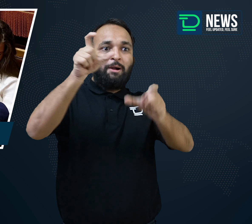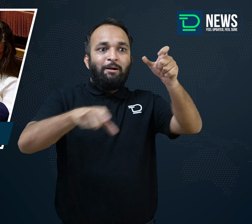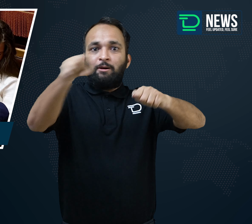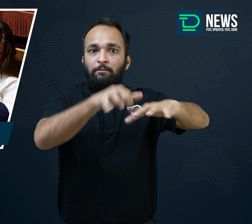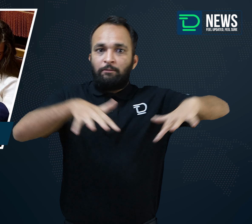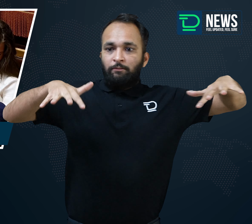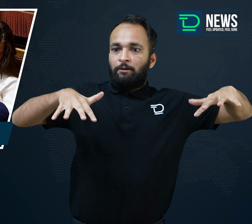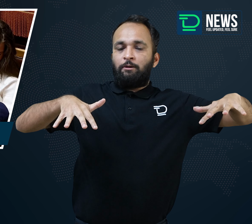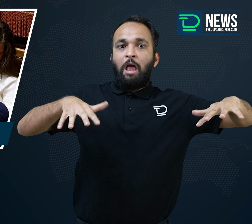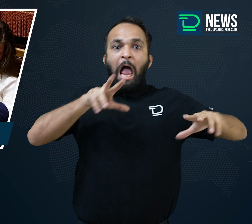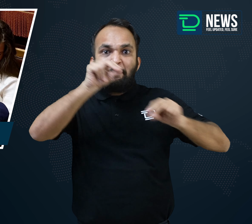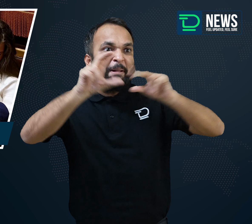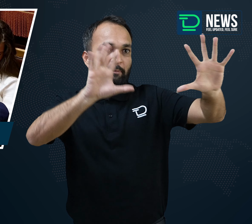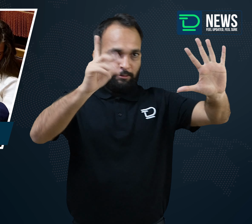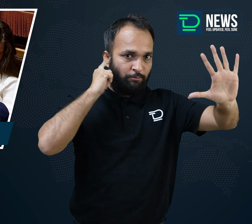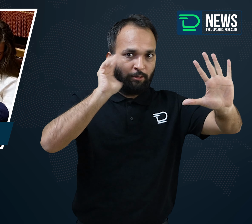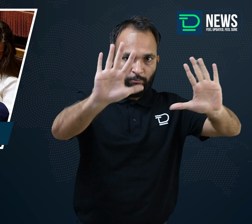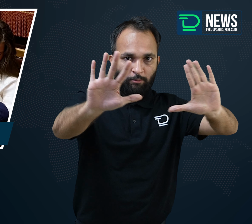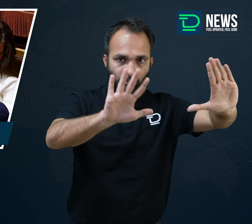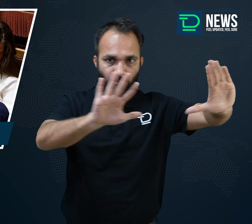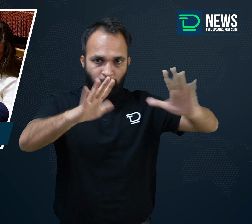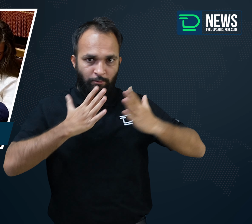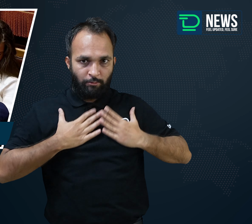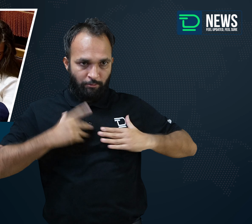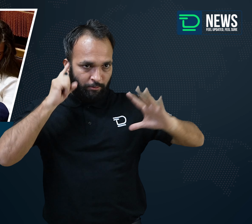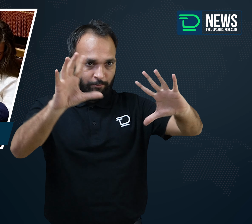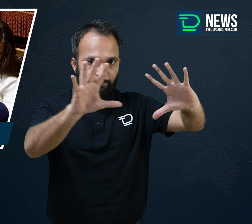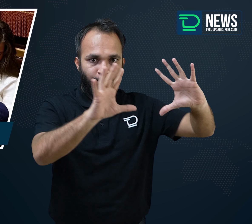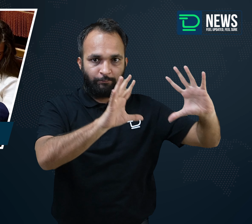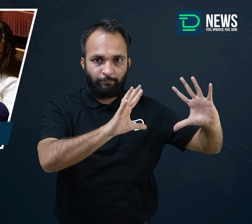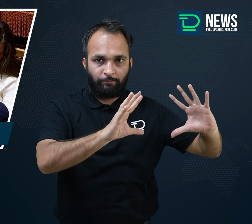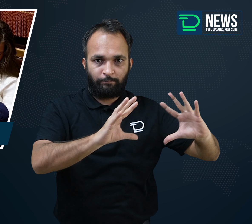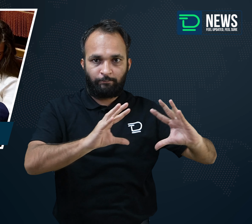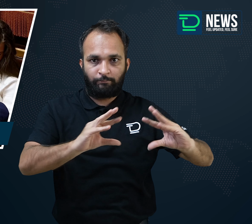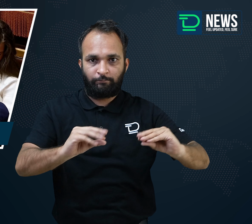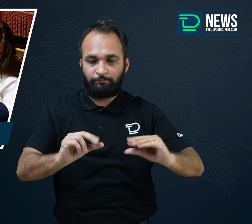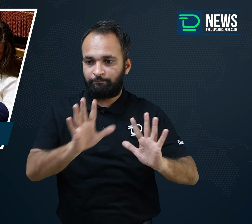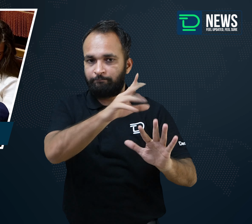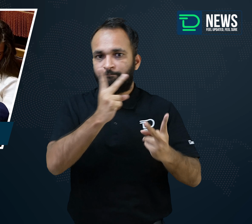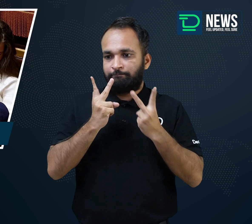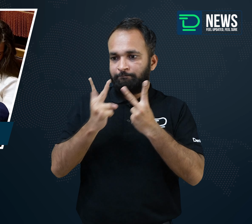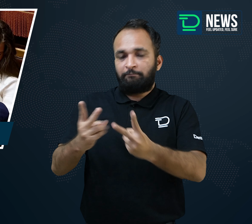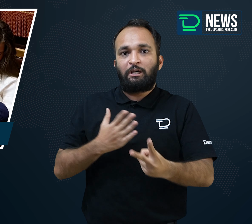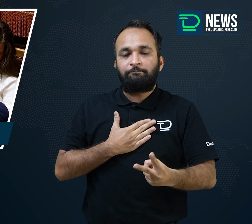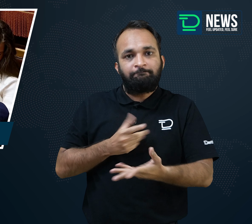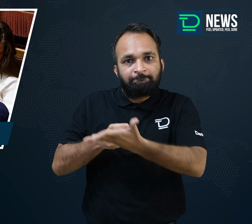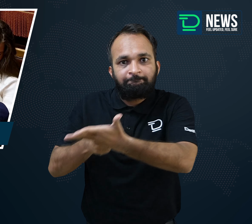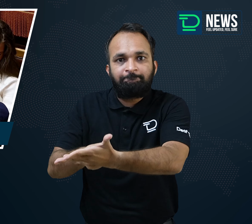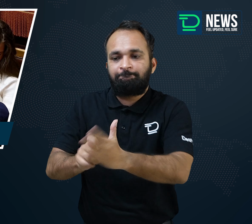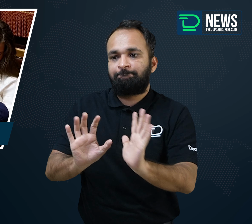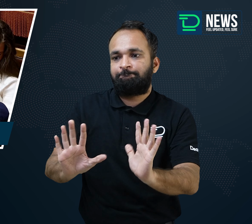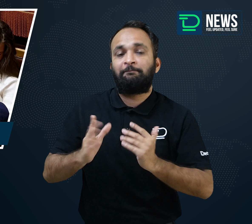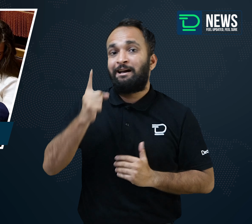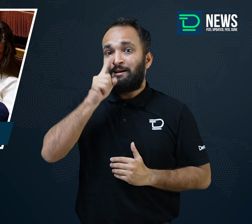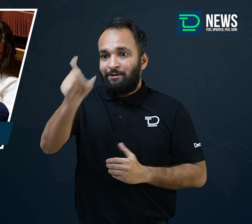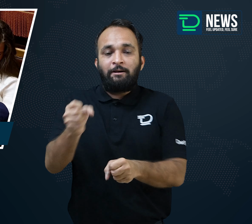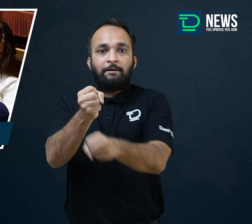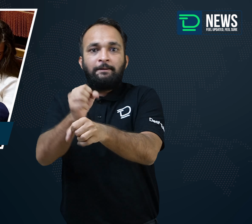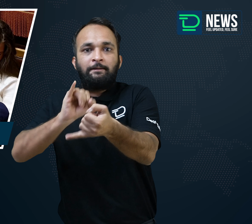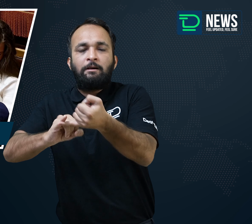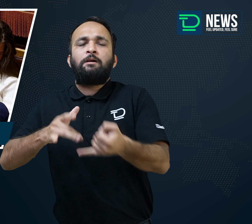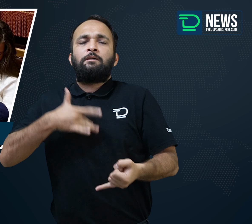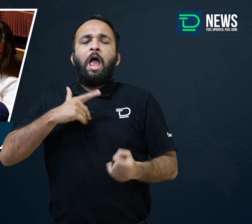Parliament immediately fell silent. However, the baby did not stop crying.